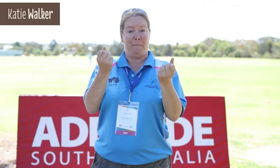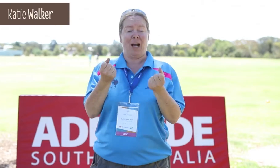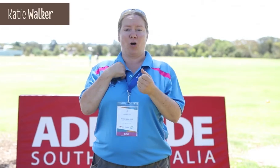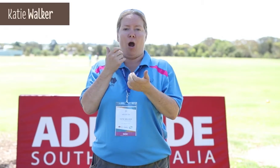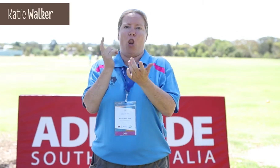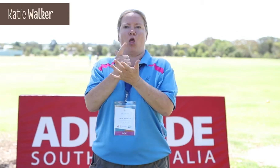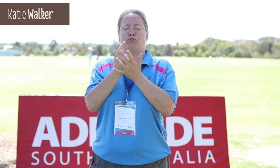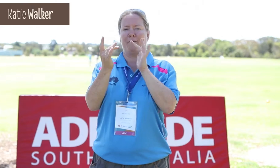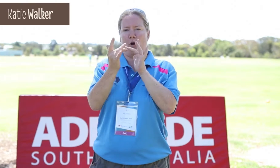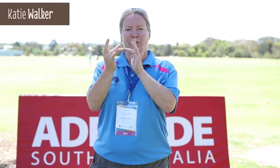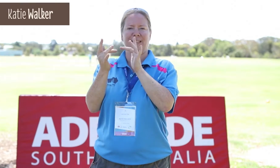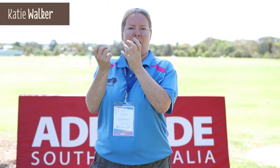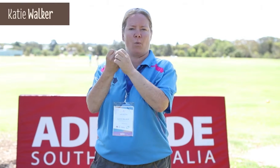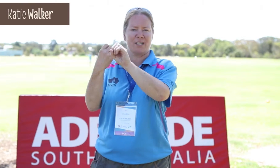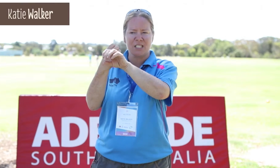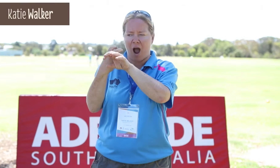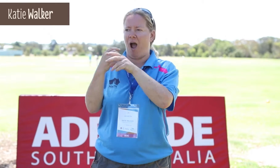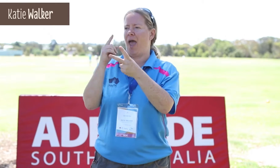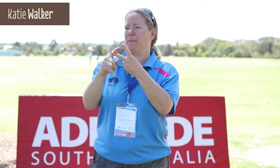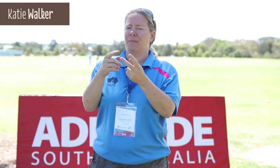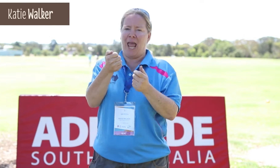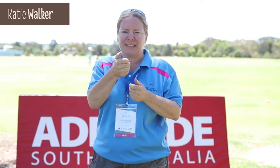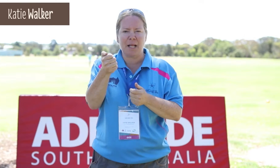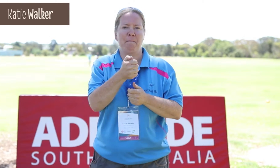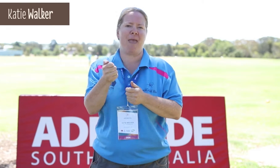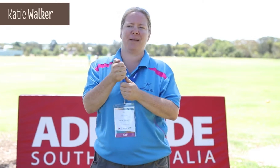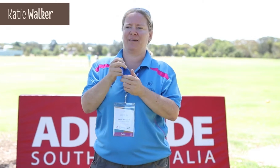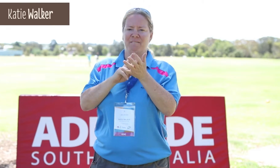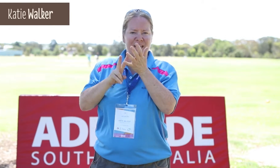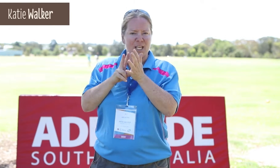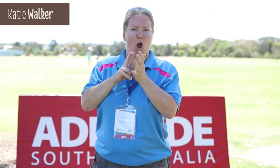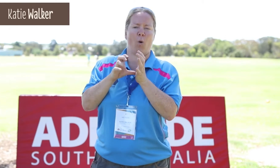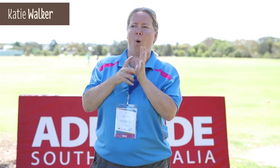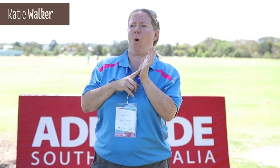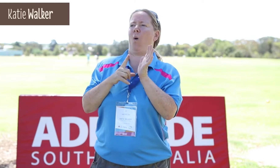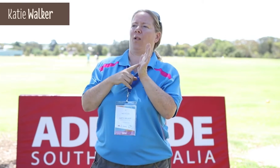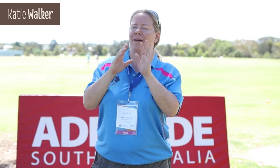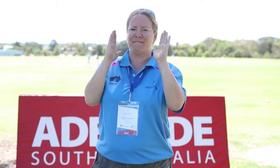I communicate a lot with Skype, SMS, via video calls and